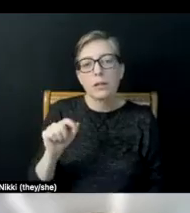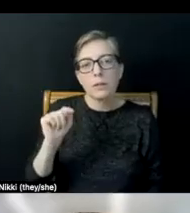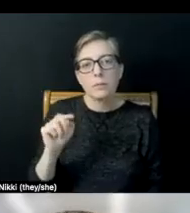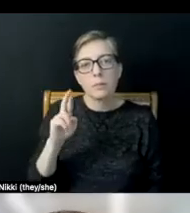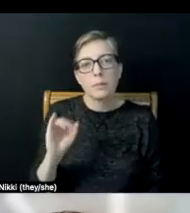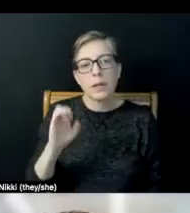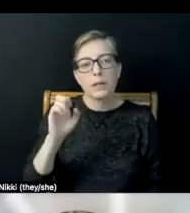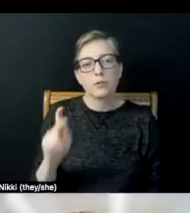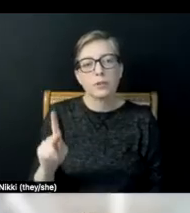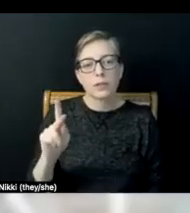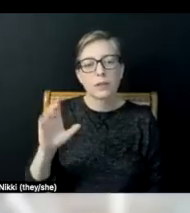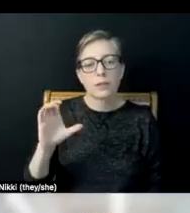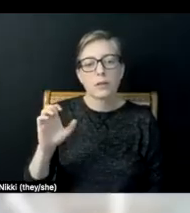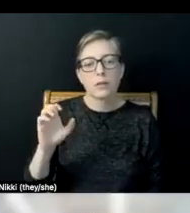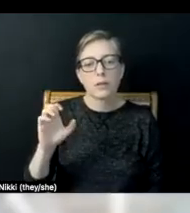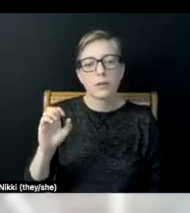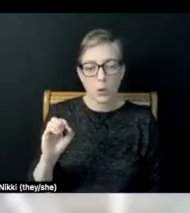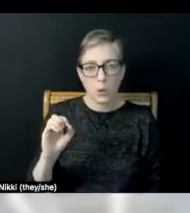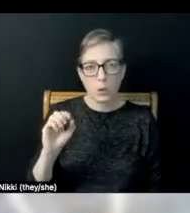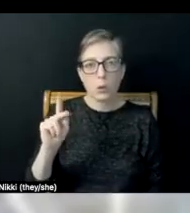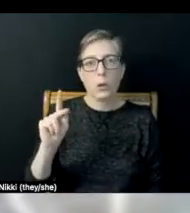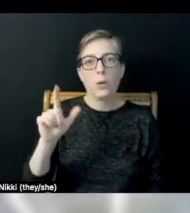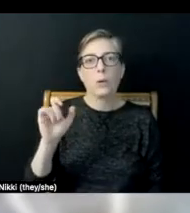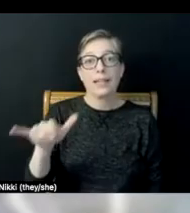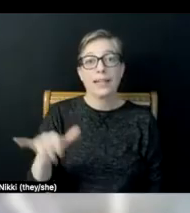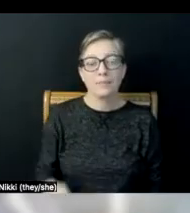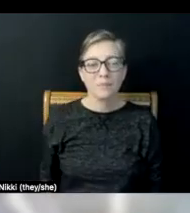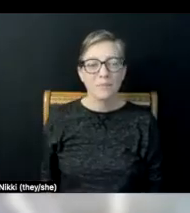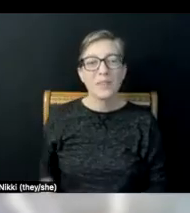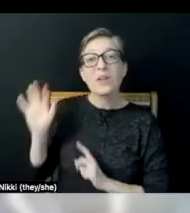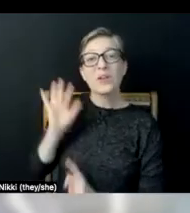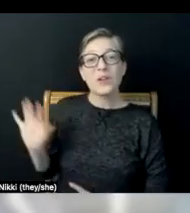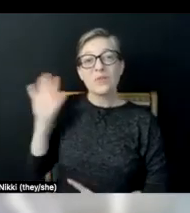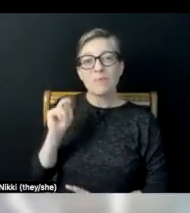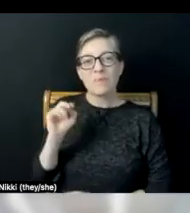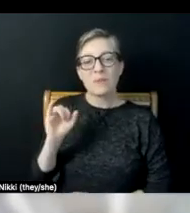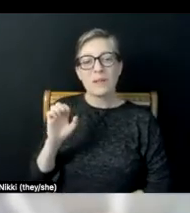Patrick Cokley is a former NICU parent and he is the Chief of Organizing,